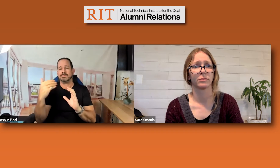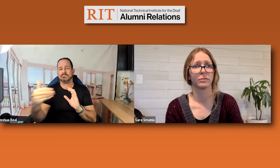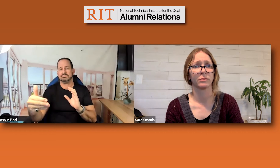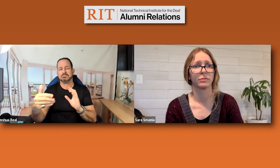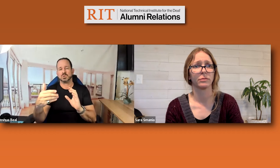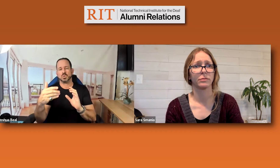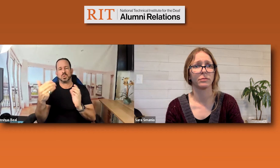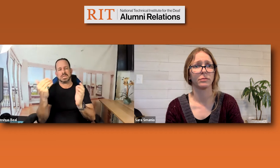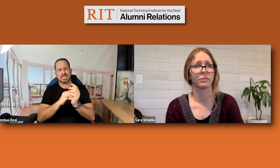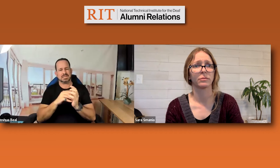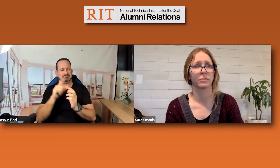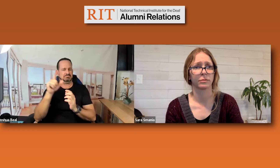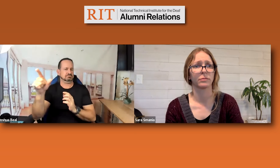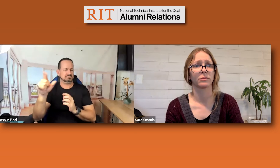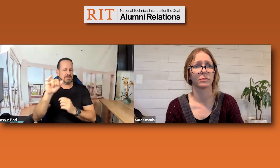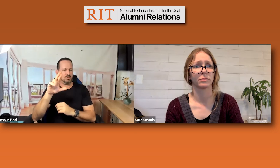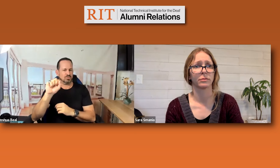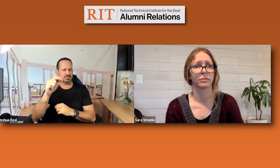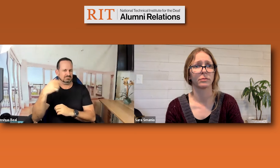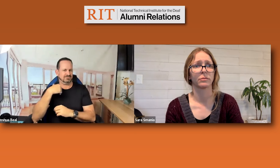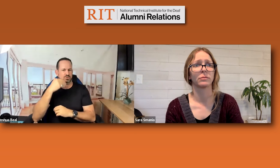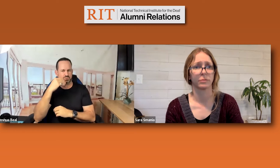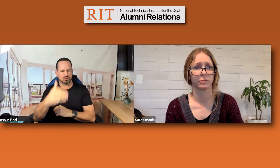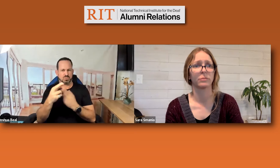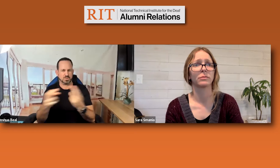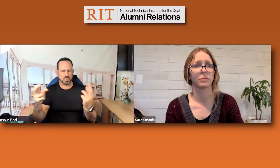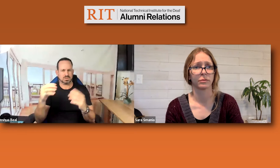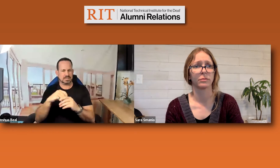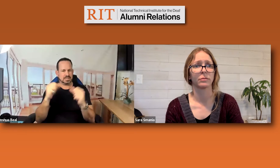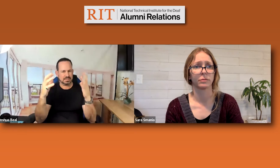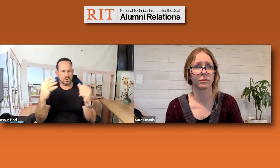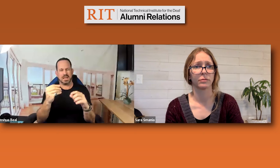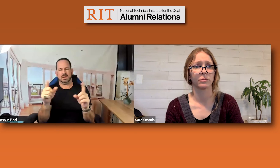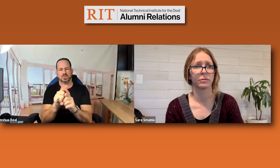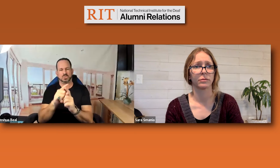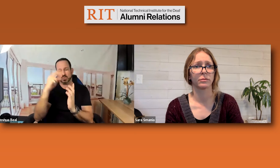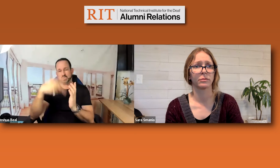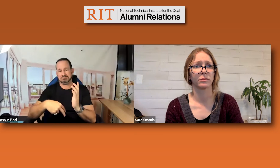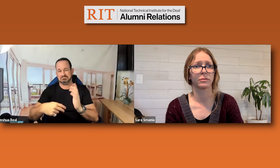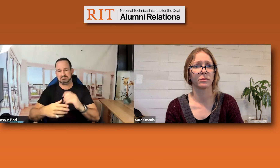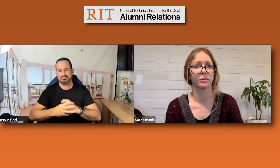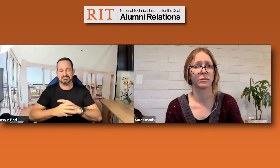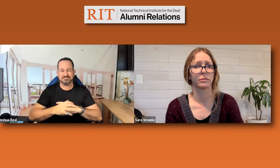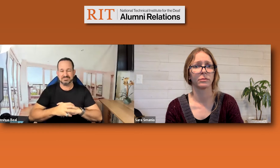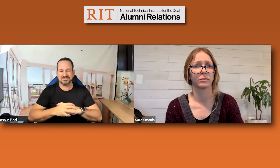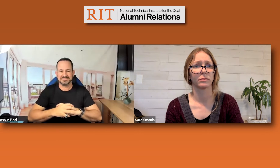when I meet with people, is just go over stuff and explain it in ASL what I have read.